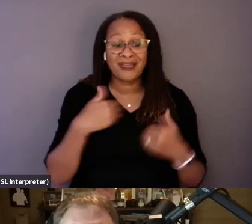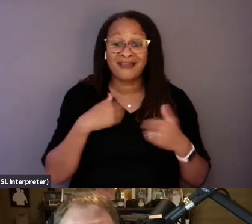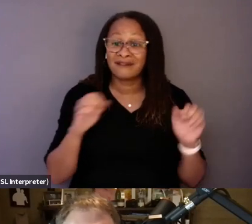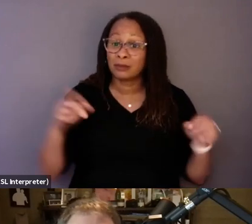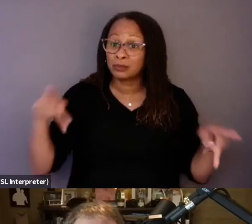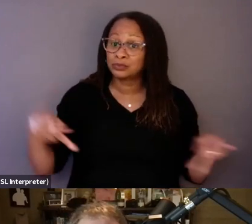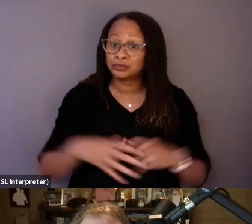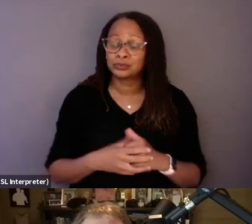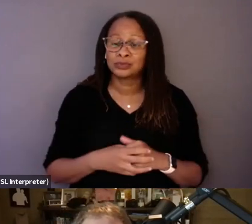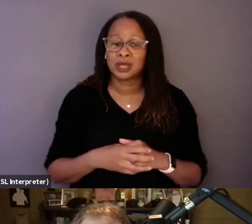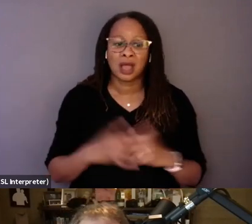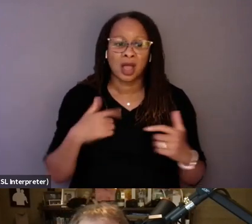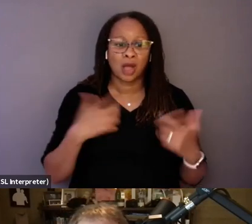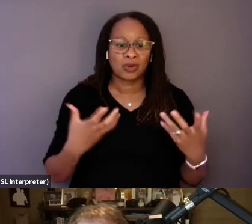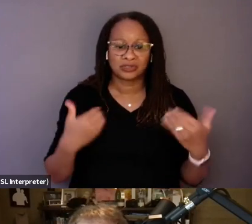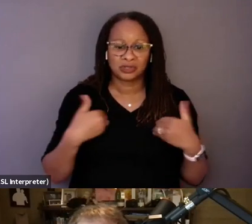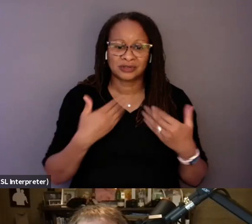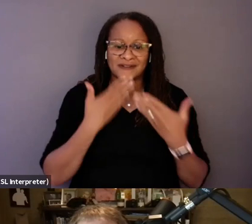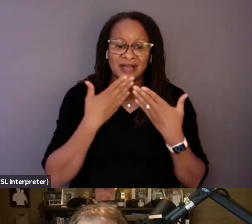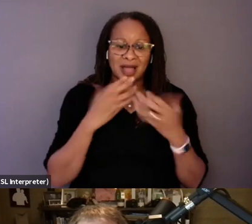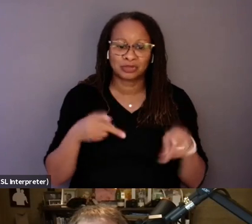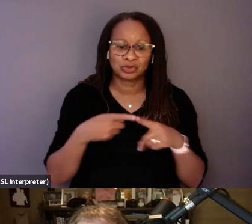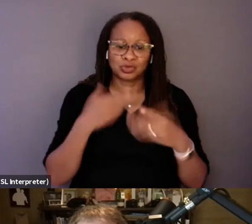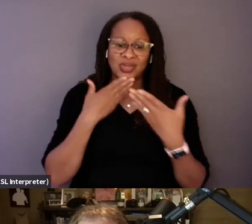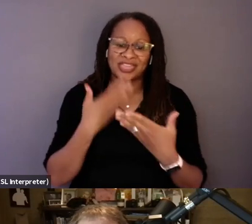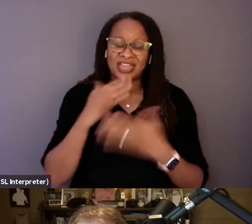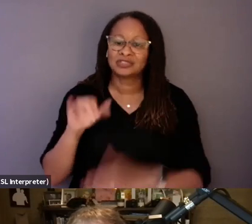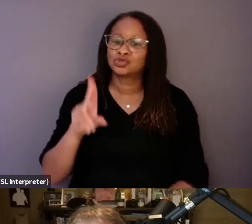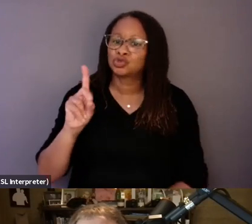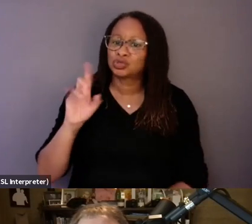I want to be able to thank Judy in person for trusting us,